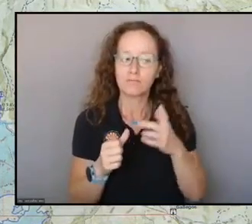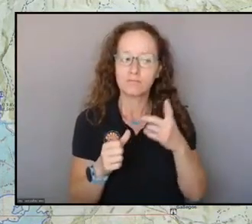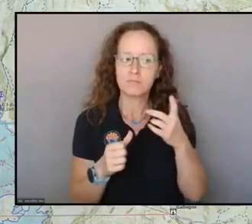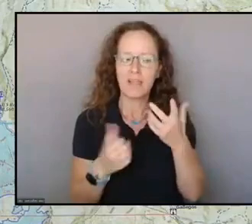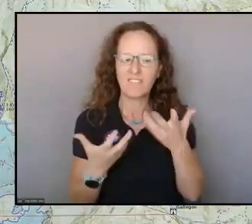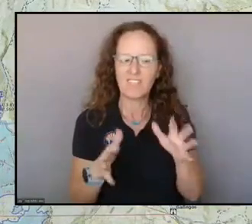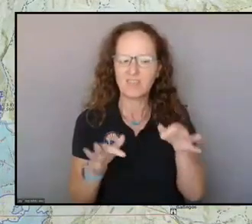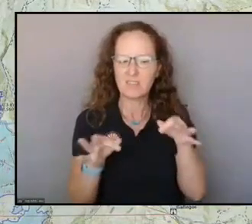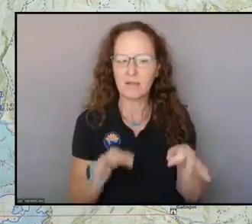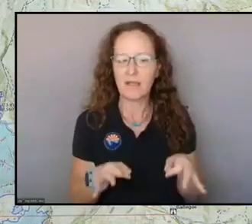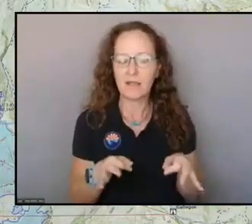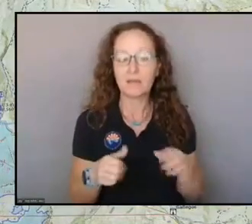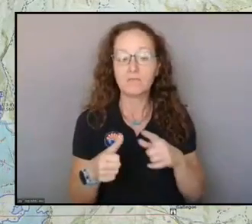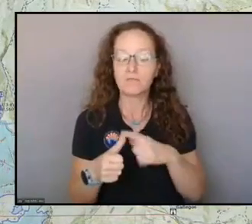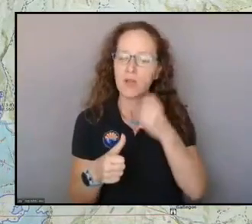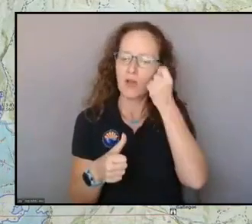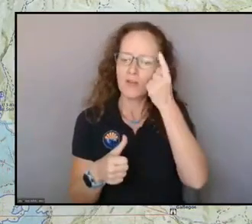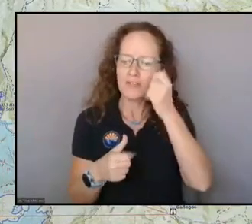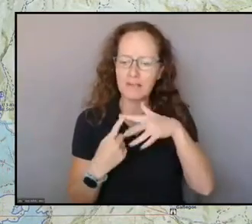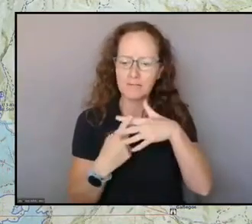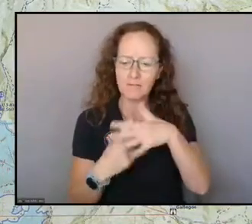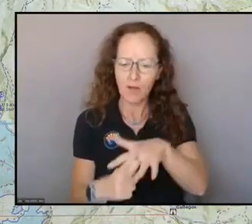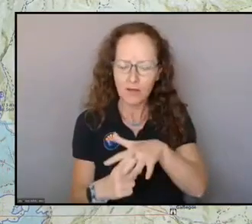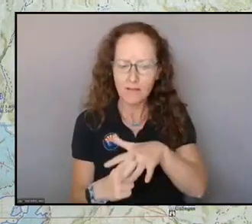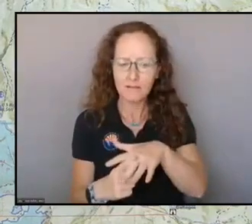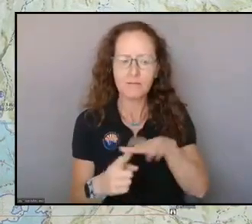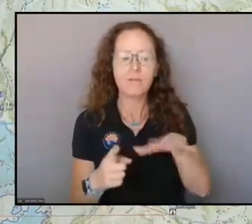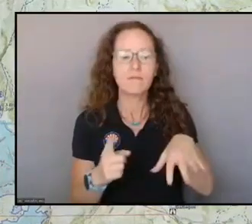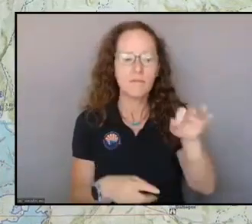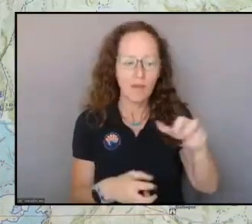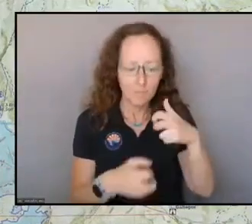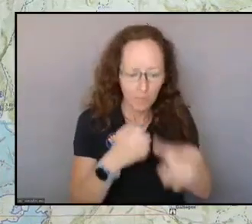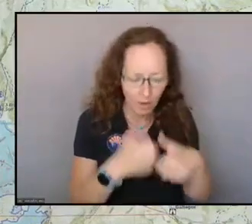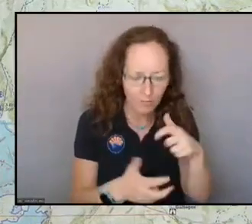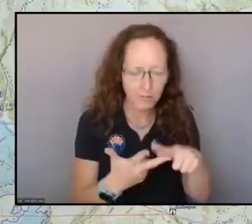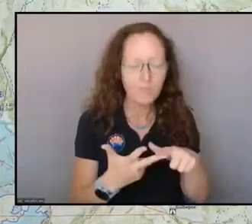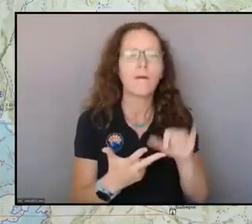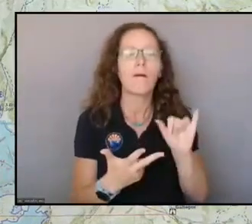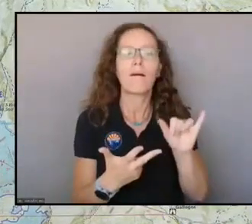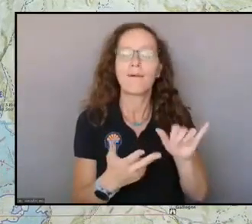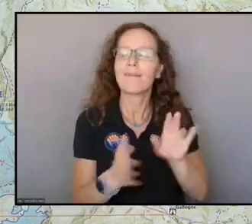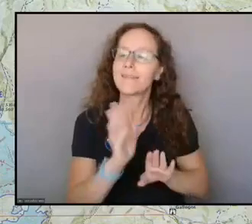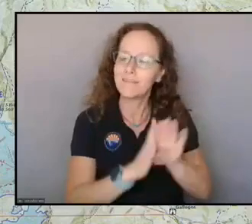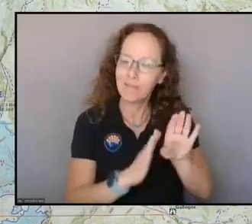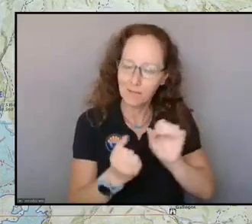APPRECIATE THE CONTXT, DEFINE THE PROBLEM AND DEVELOP AN APPROACH. SO LAST NIGHT LOOKING AT THE CONTEXT WE